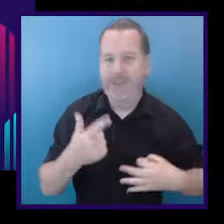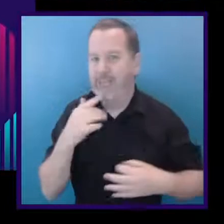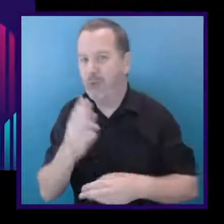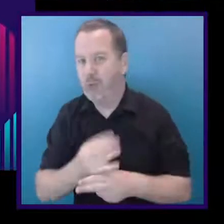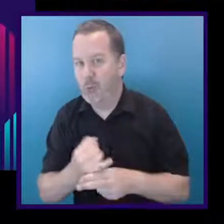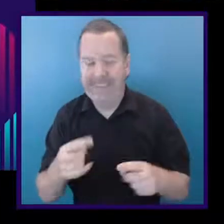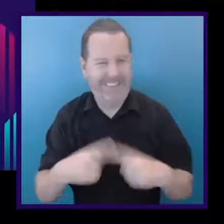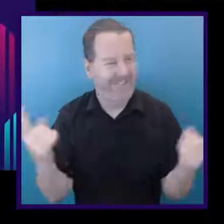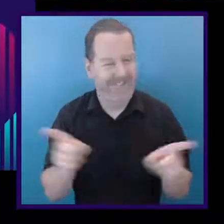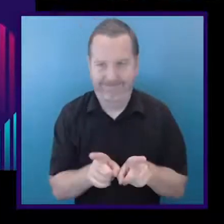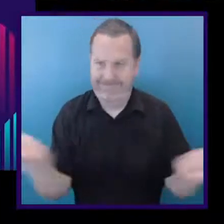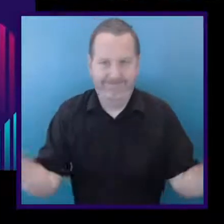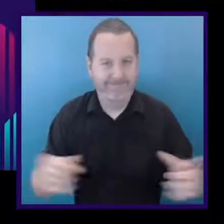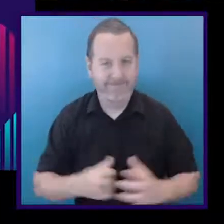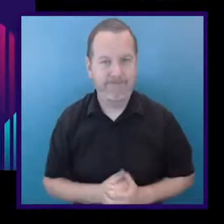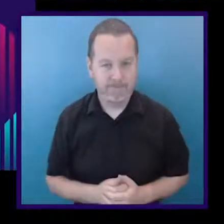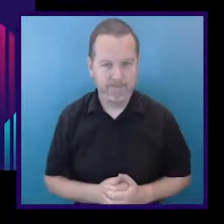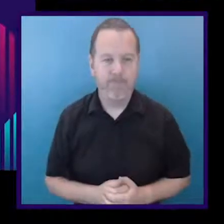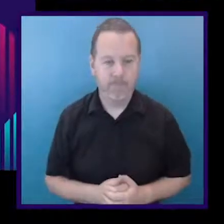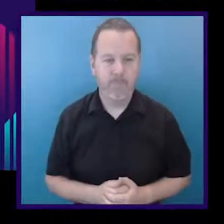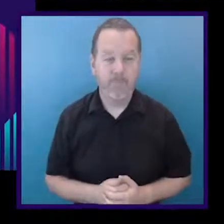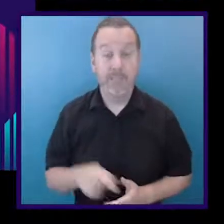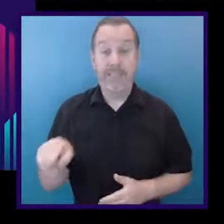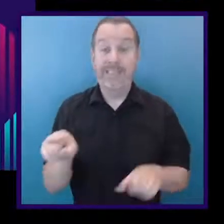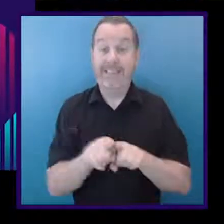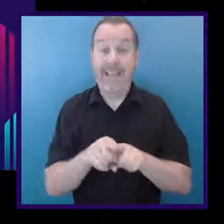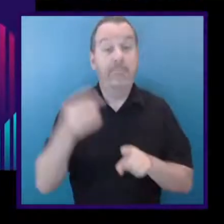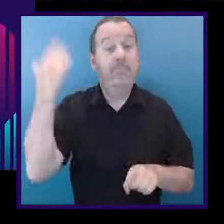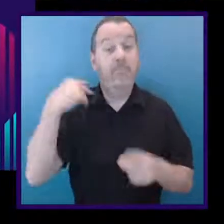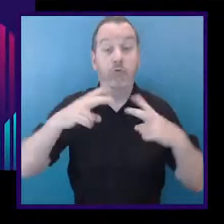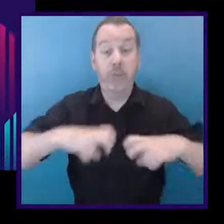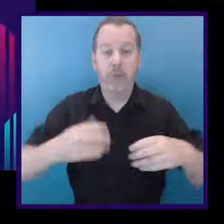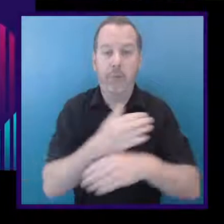This finding was also in research that was conducted by Henderson and Carruthers, looking